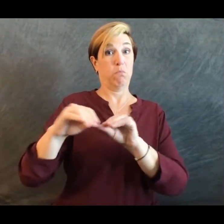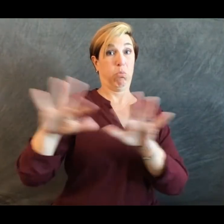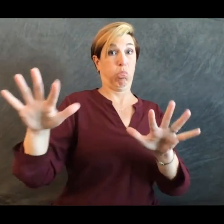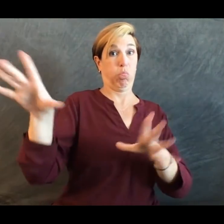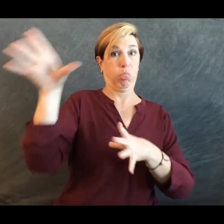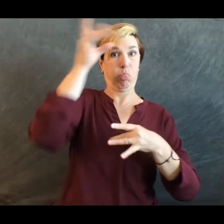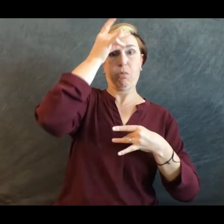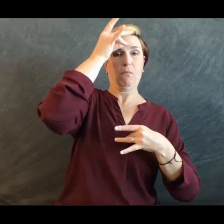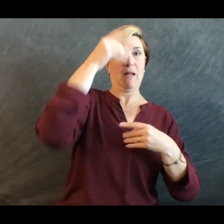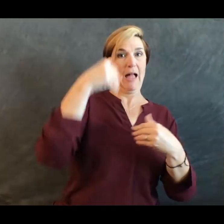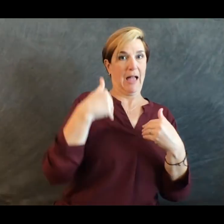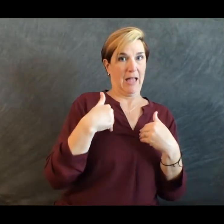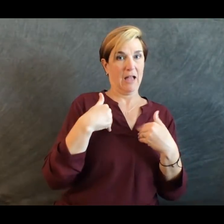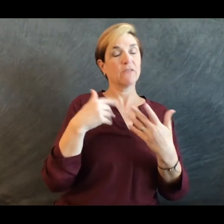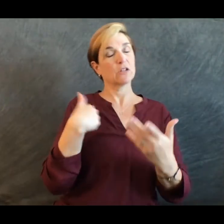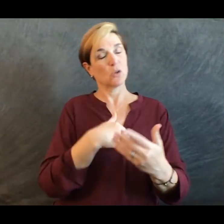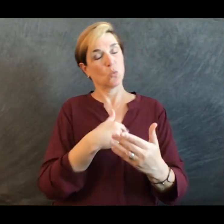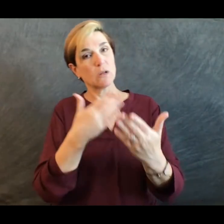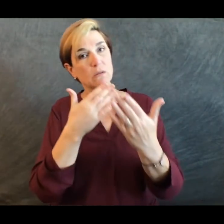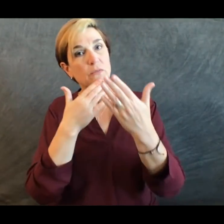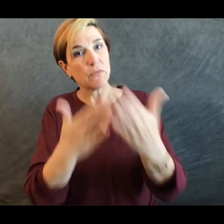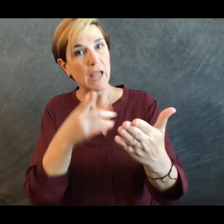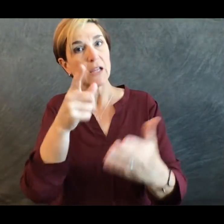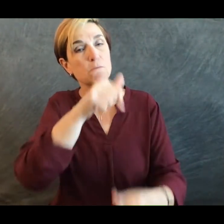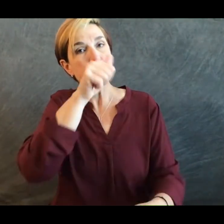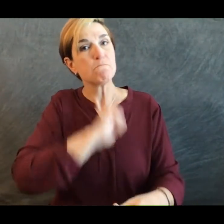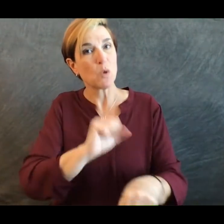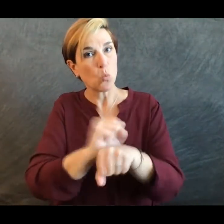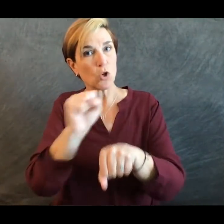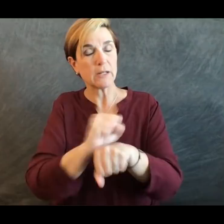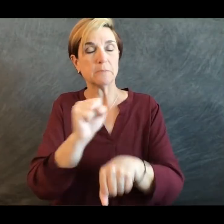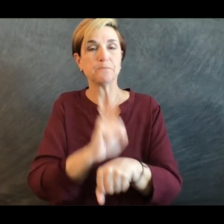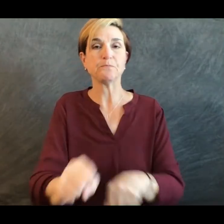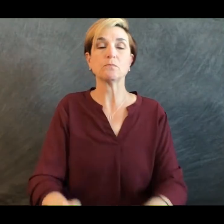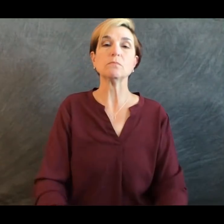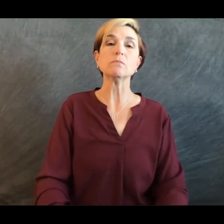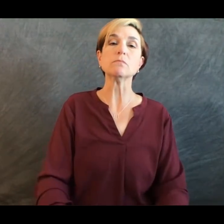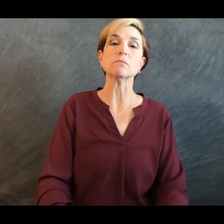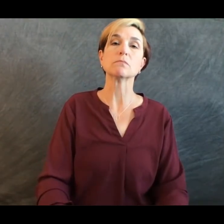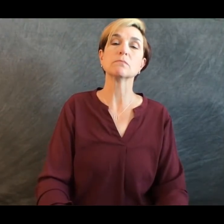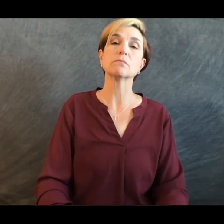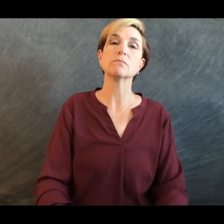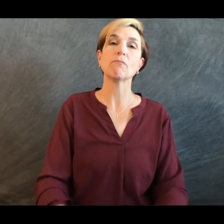shout out to them with the tireless devotion of American doctors and nurses